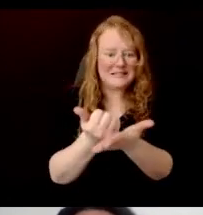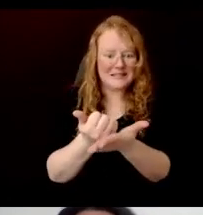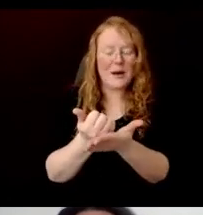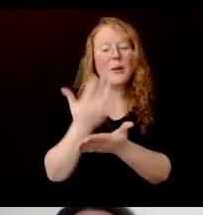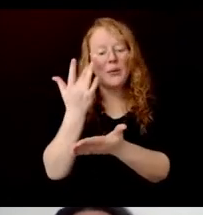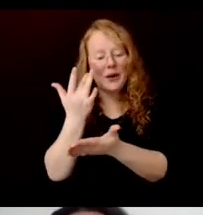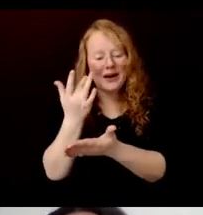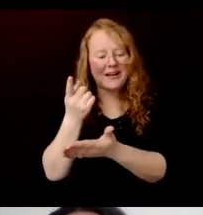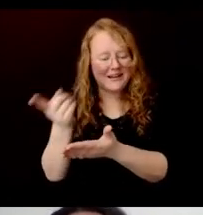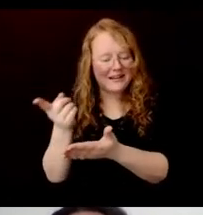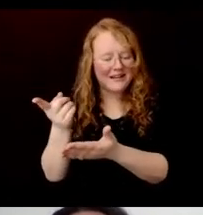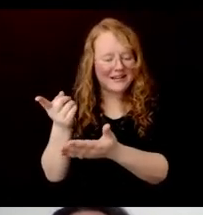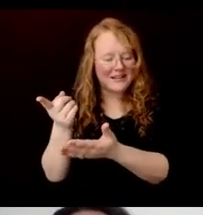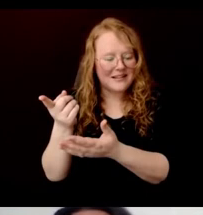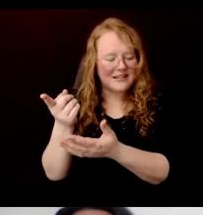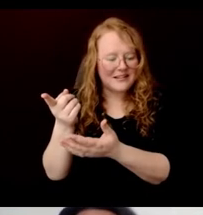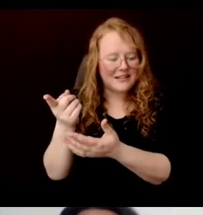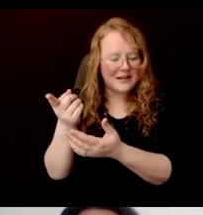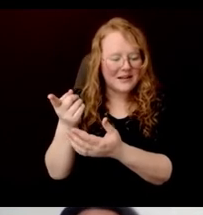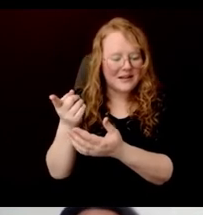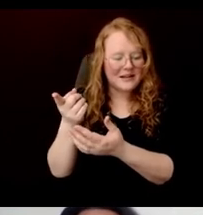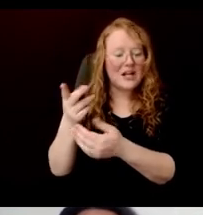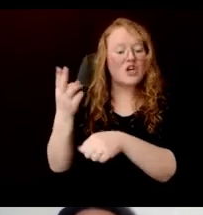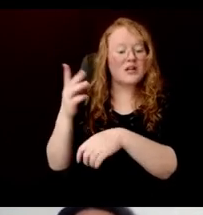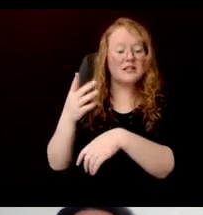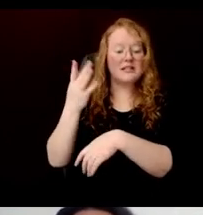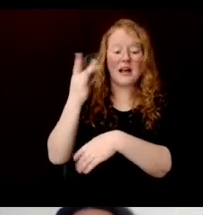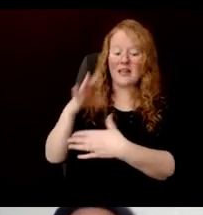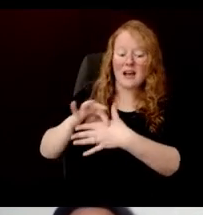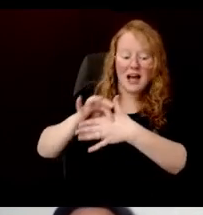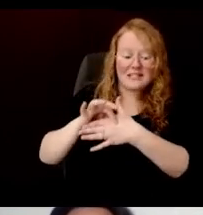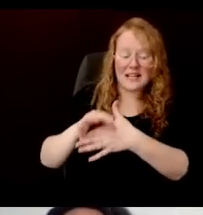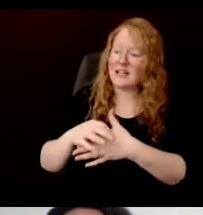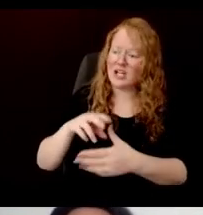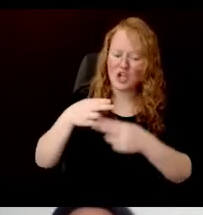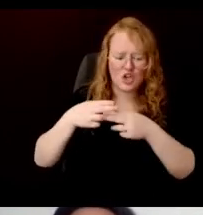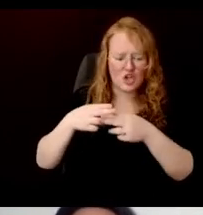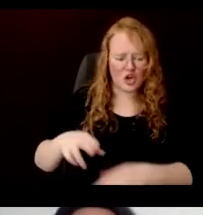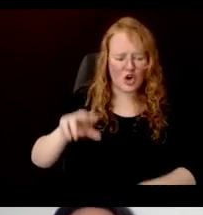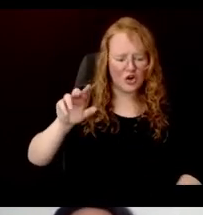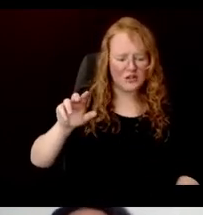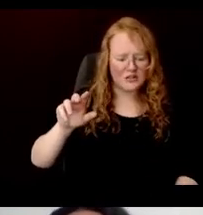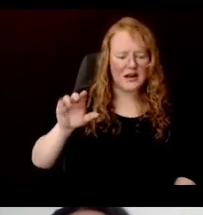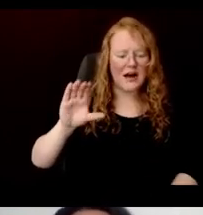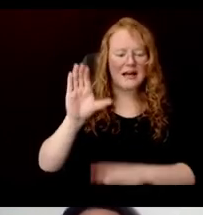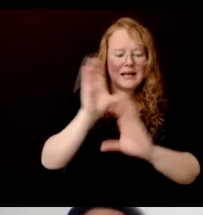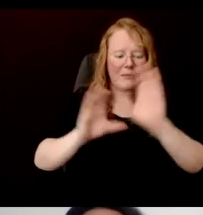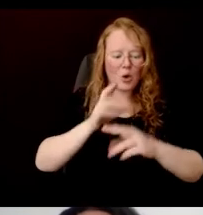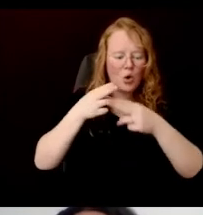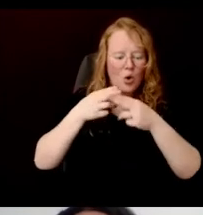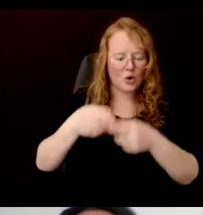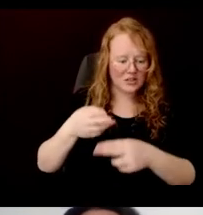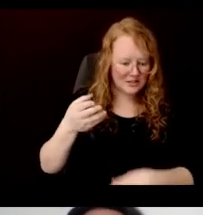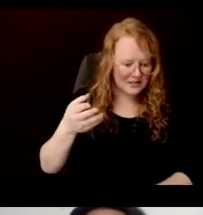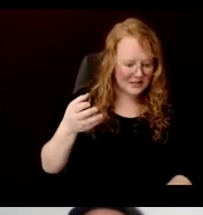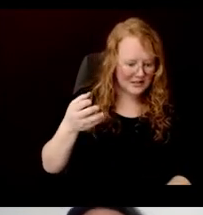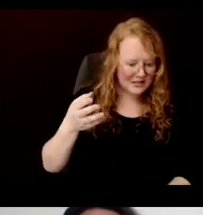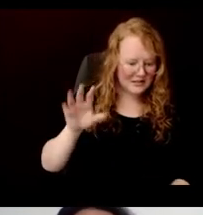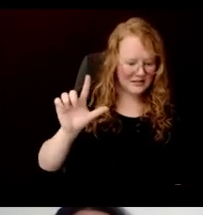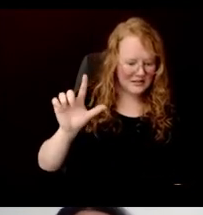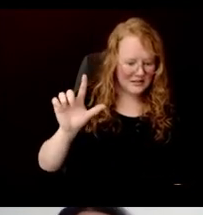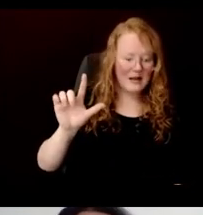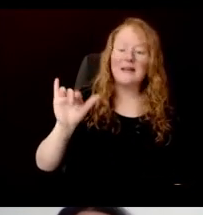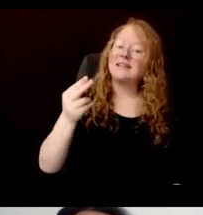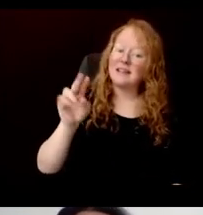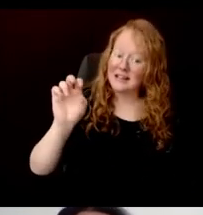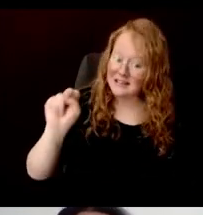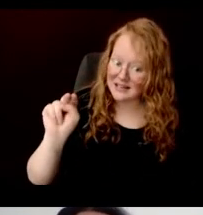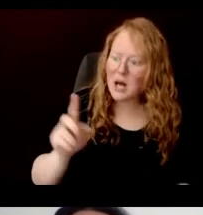But through the use of strong acids, we are able to make wood into paper by machine. And that is typically what is done today.